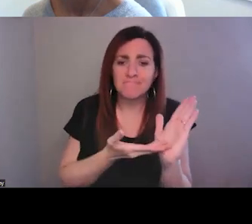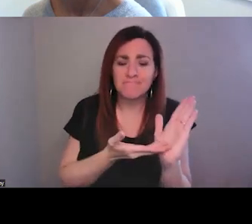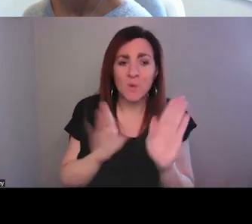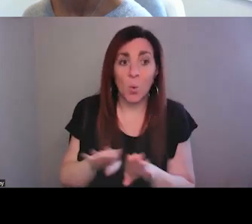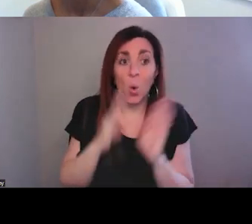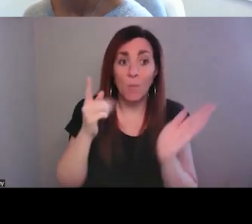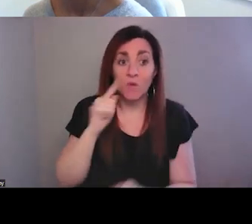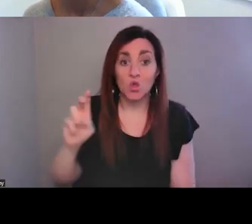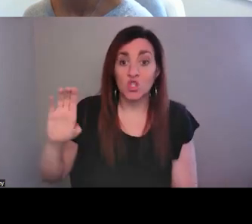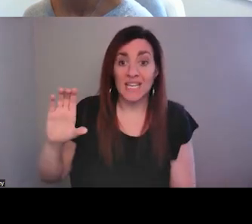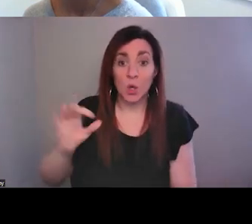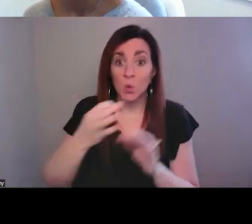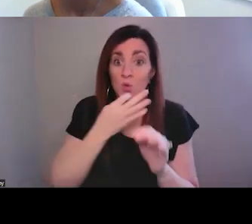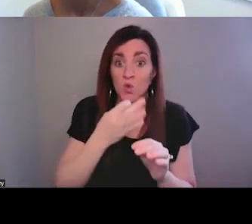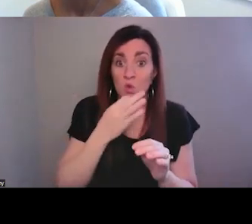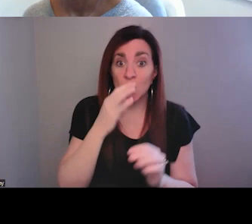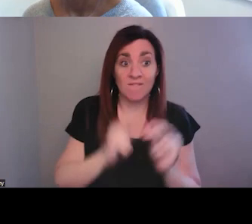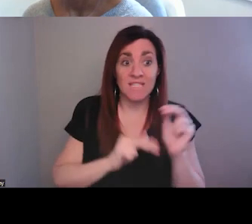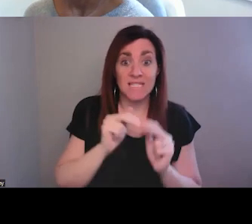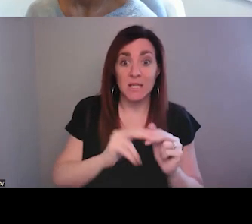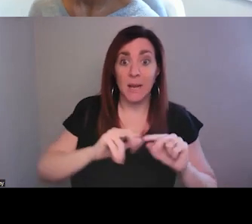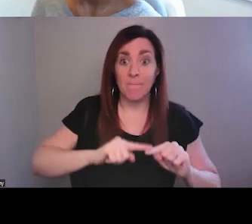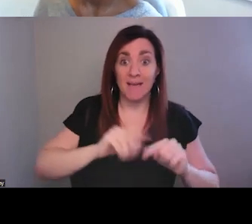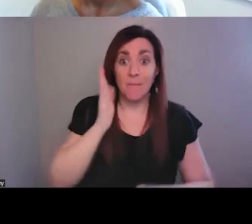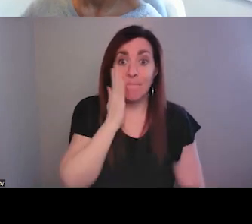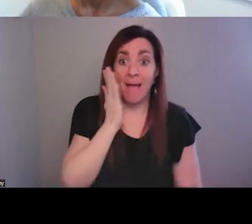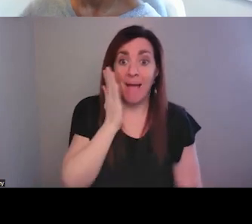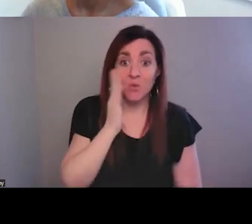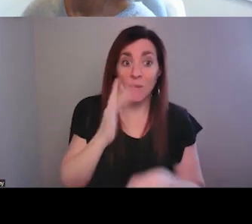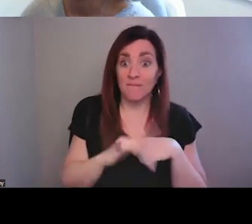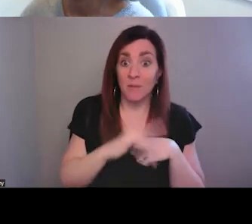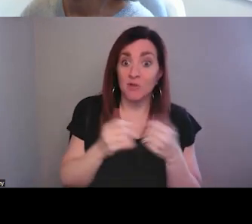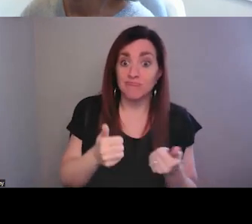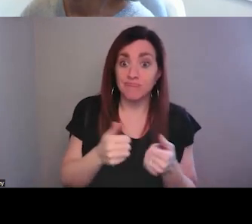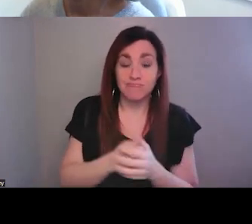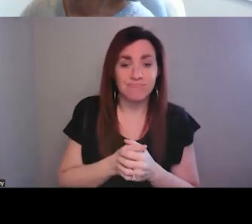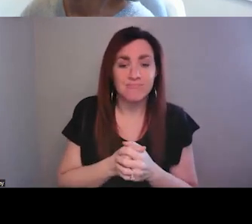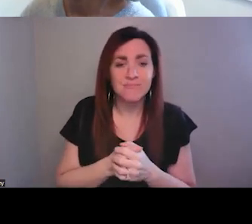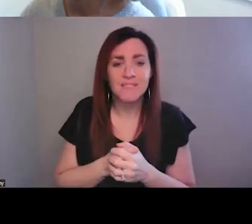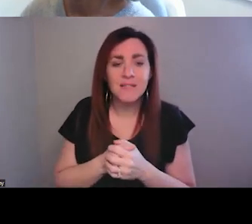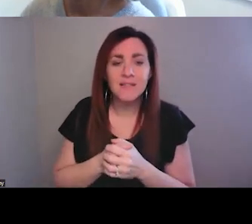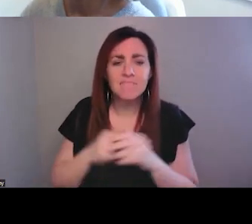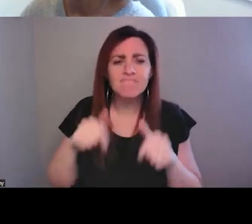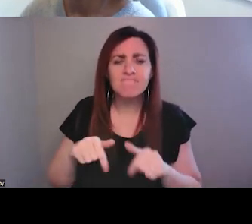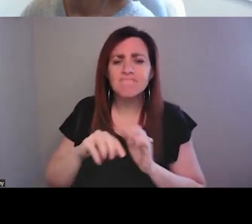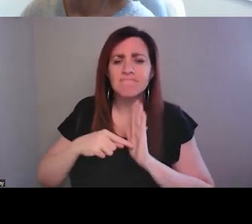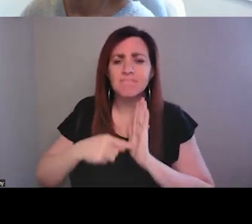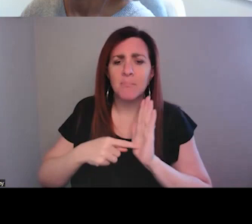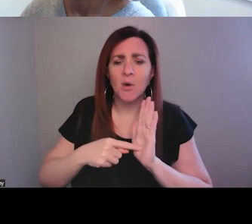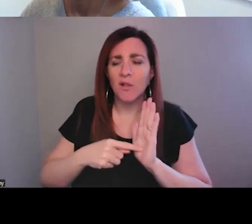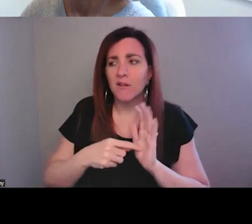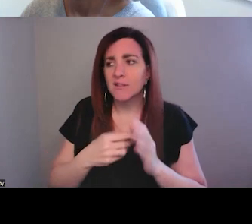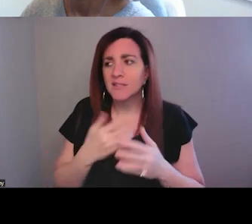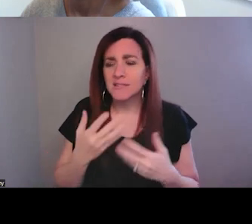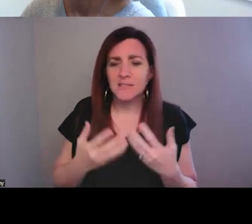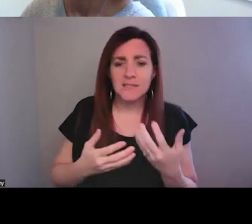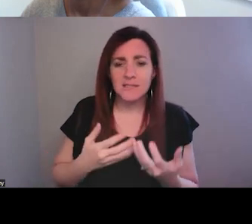OPEN FOR THE FACILITY BASED BEDS. THIS MODEL -- BASICALLY, WHEN WE